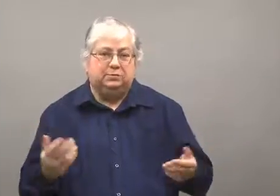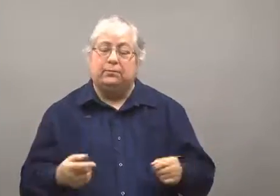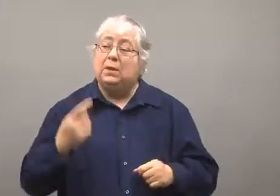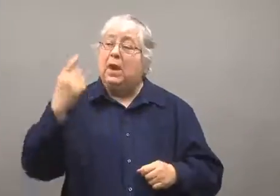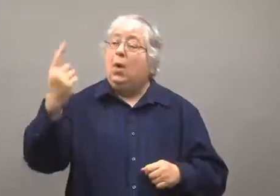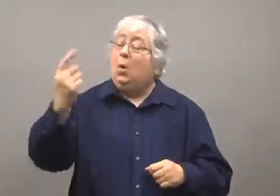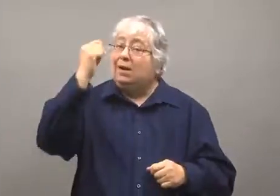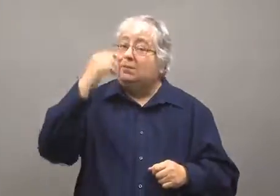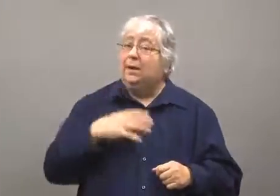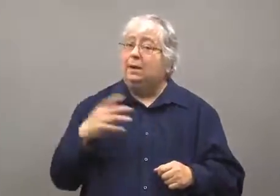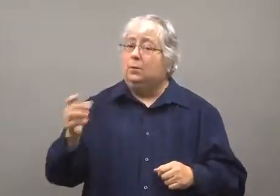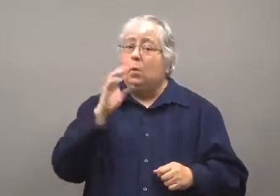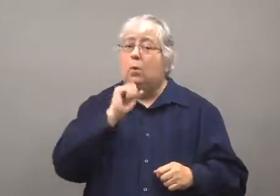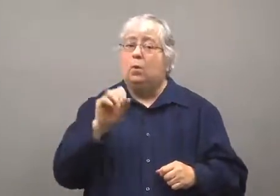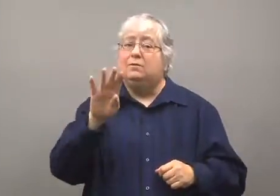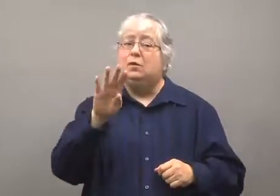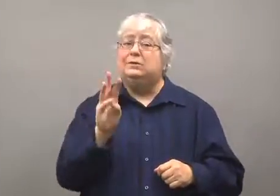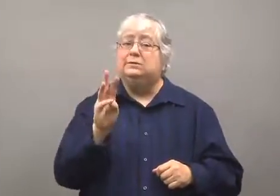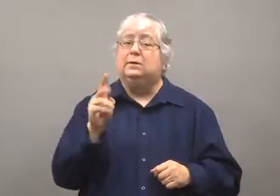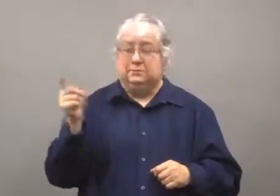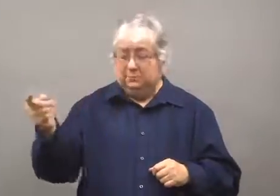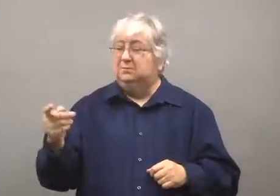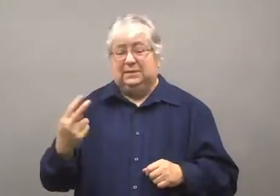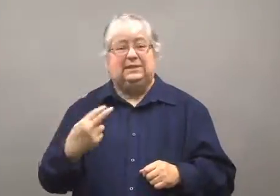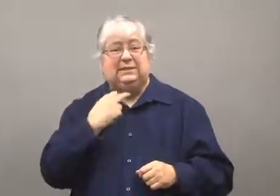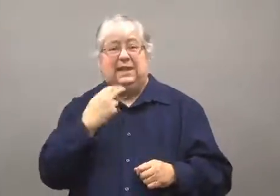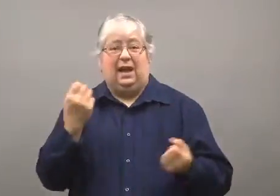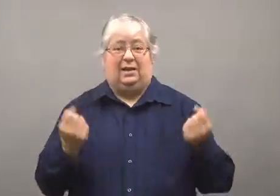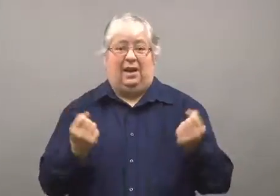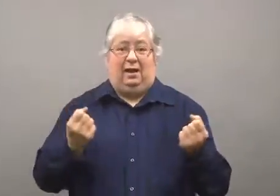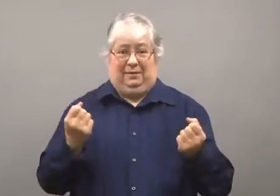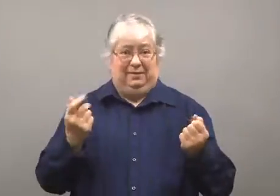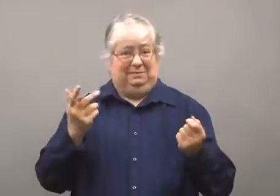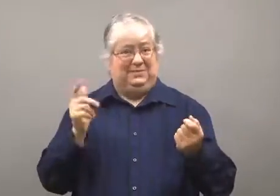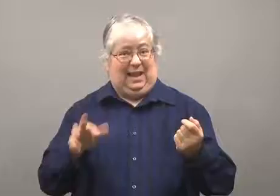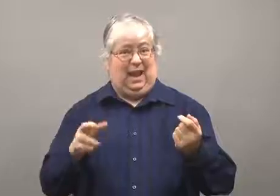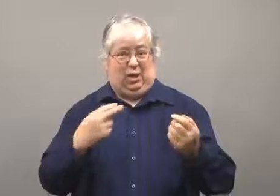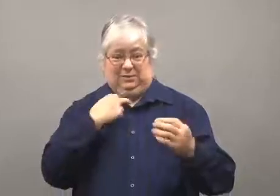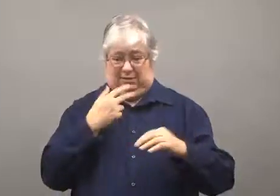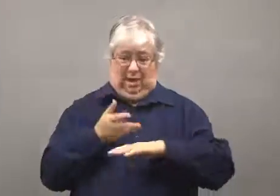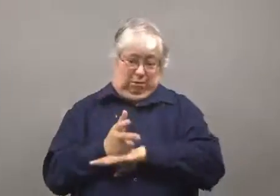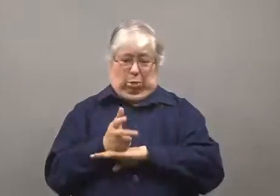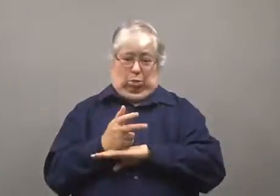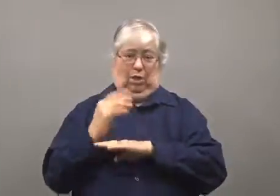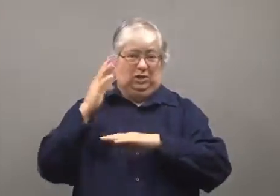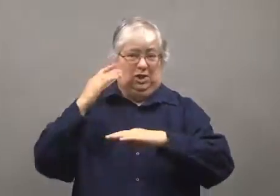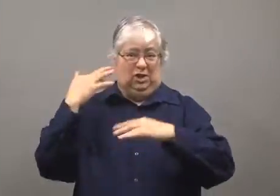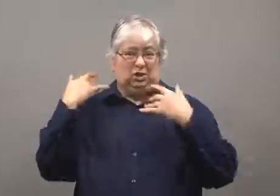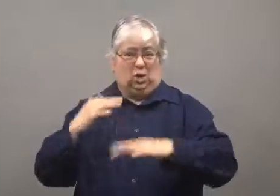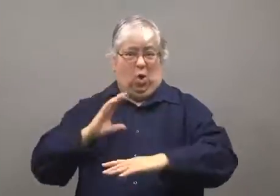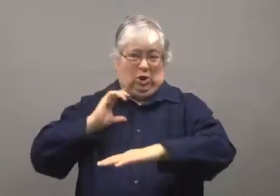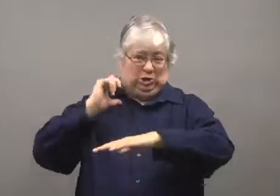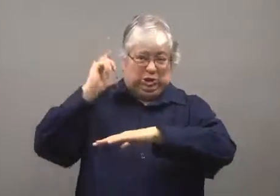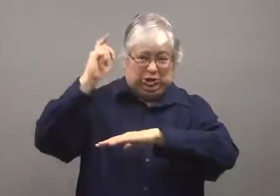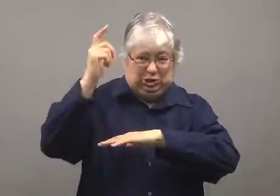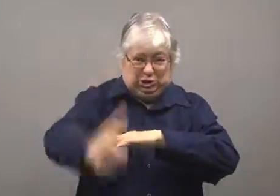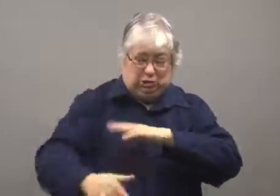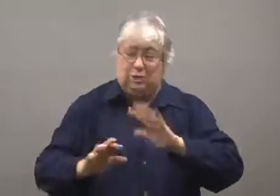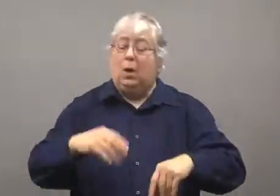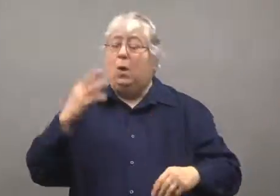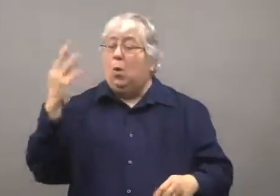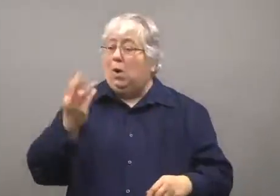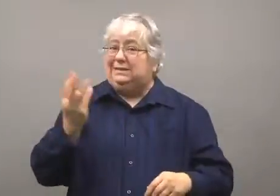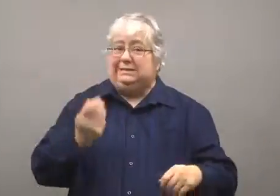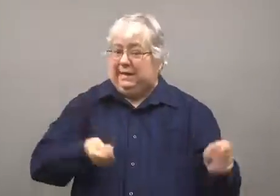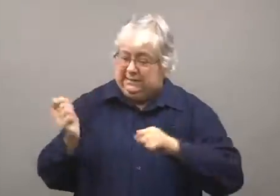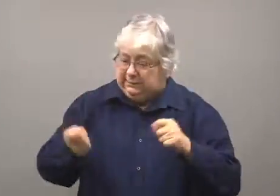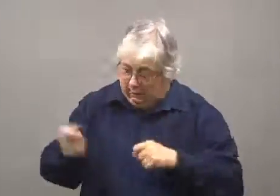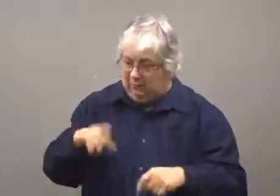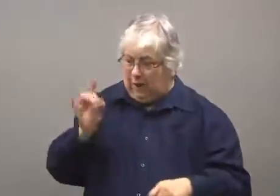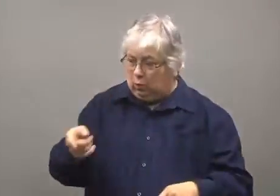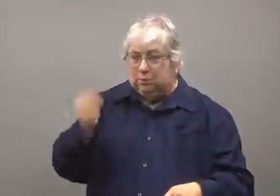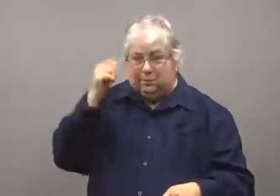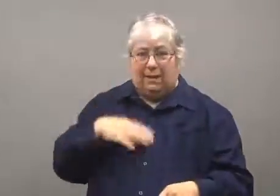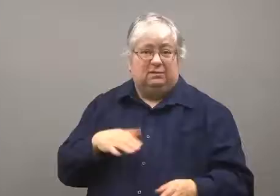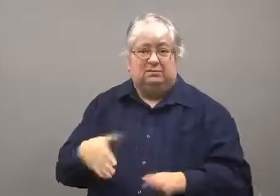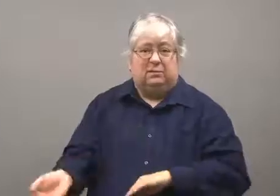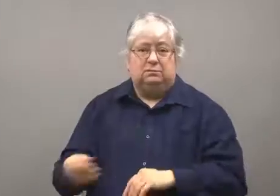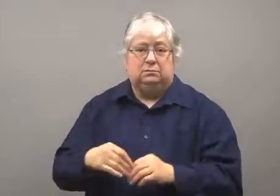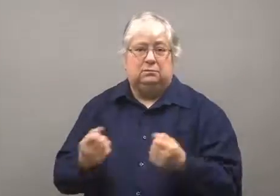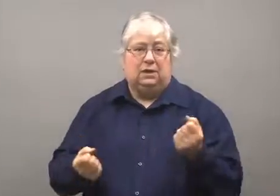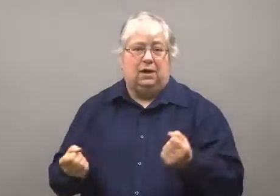One 46 year old man was trapped in his car, which was buried in the snow.